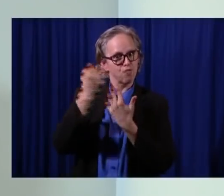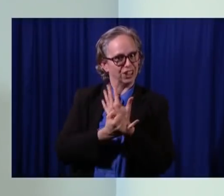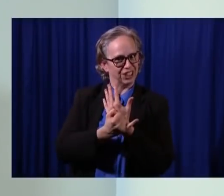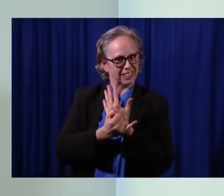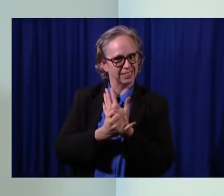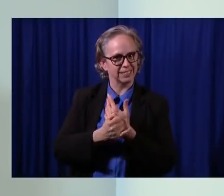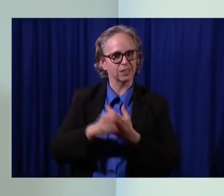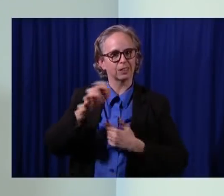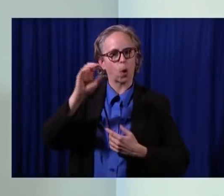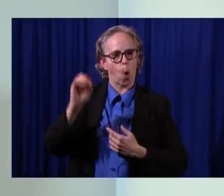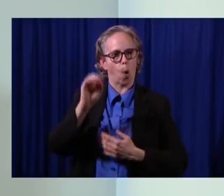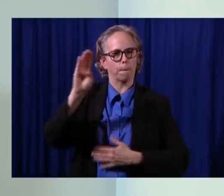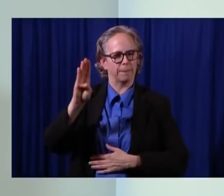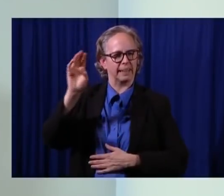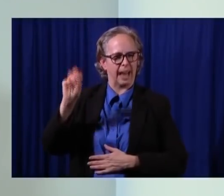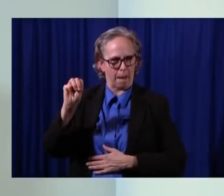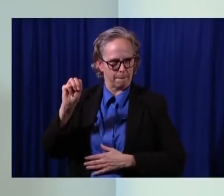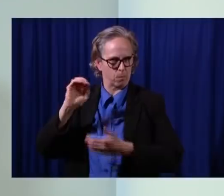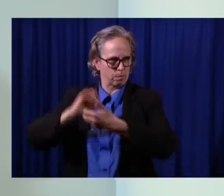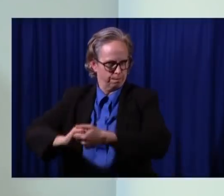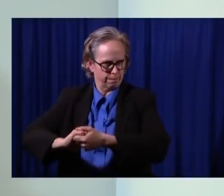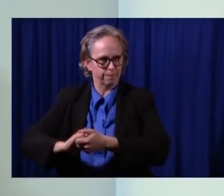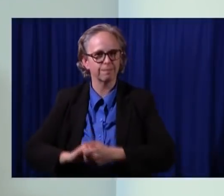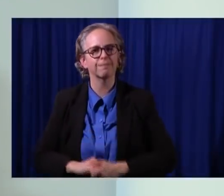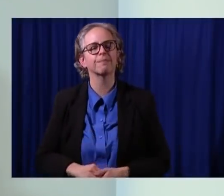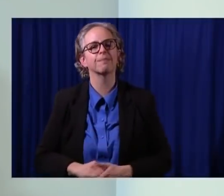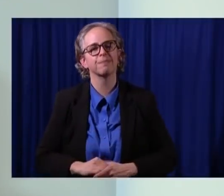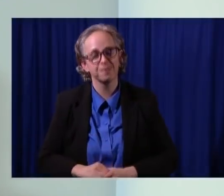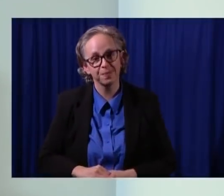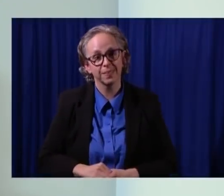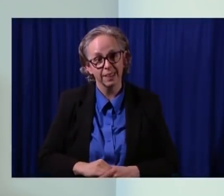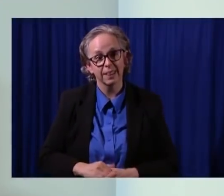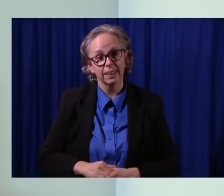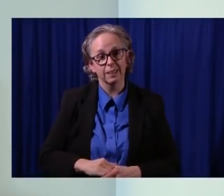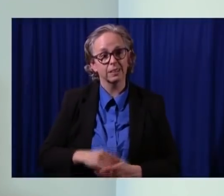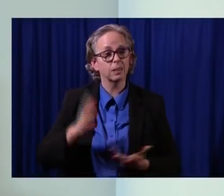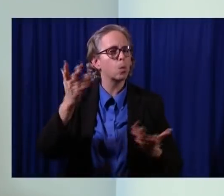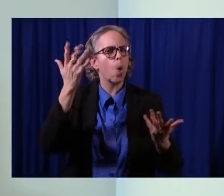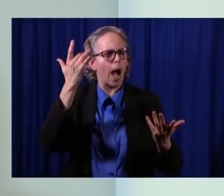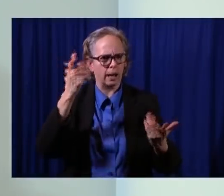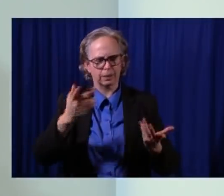OHIO WE TRY TO USE TECHNOLOGY TO SERVE OUR CUSTOMERS AND BE MORE PRODUCTIVE AND MAKE STATE